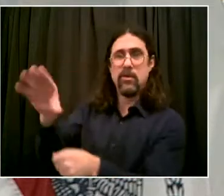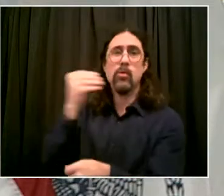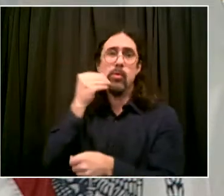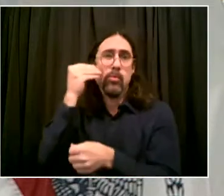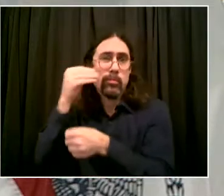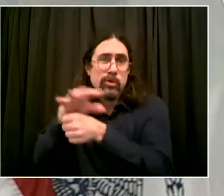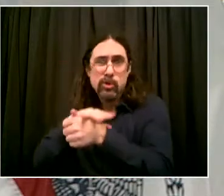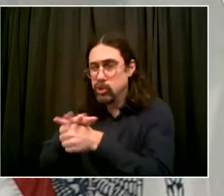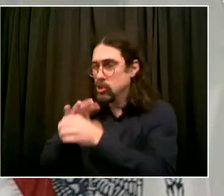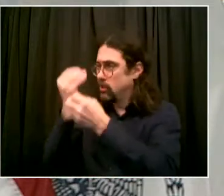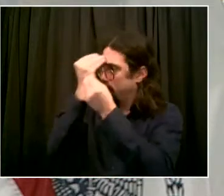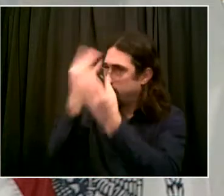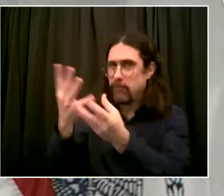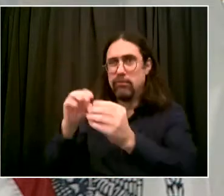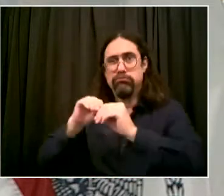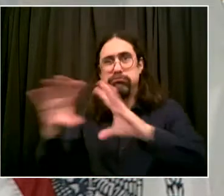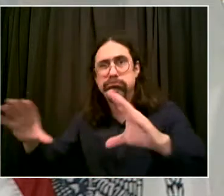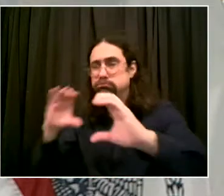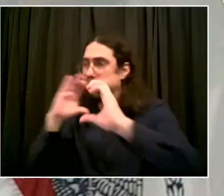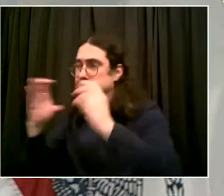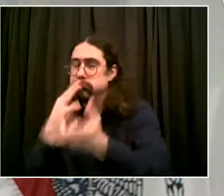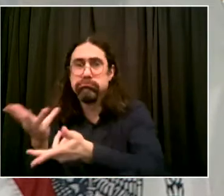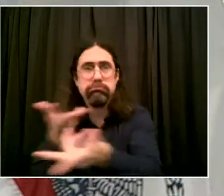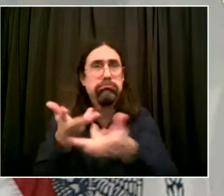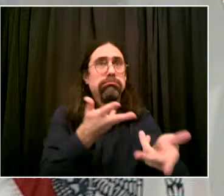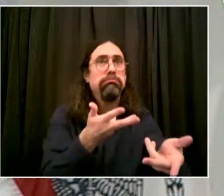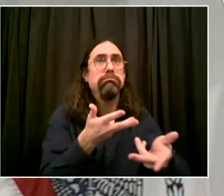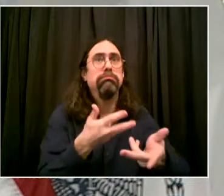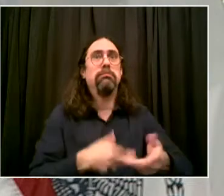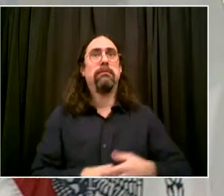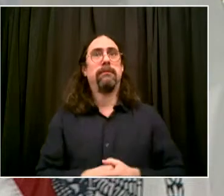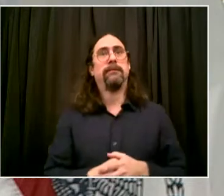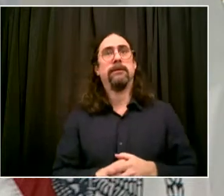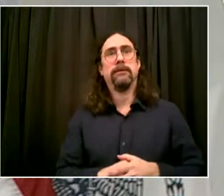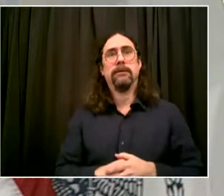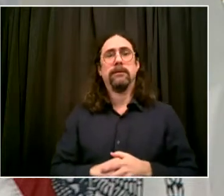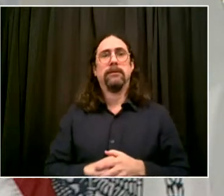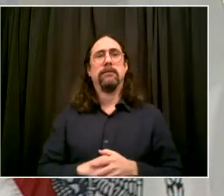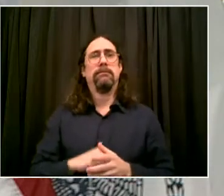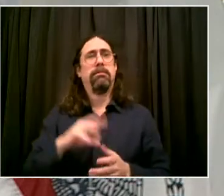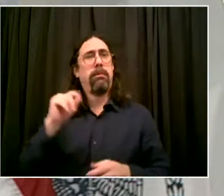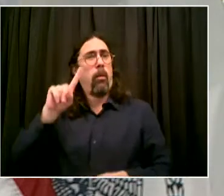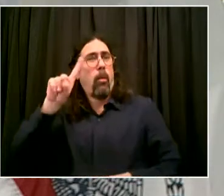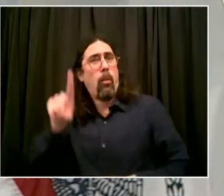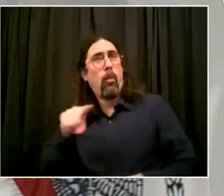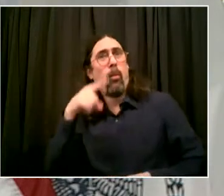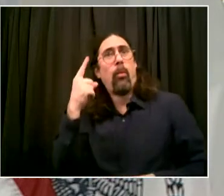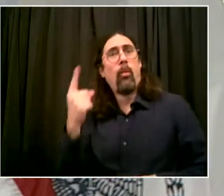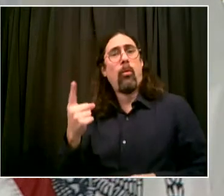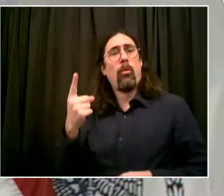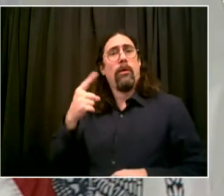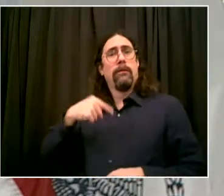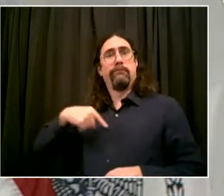HAVE THOSE CONCERNS ANSWEWEEDR . YOU HAVE TO GO DEEP INTO COMMUNITIES AND HAVE COMMUNITY ORGANIZATIONS INVOLVED AND O D